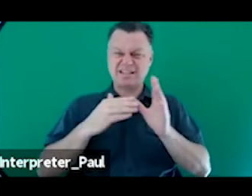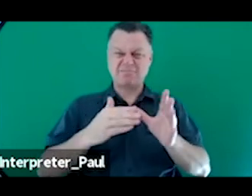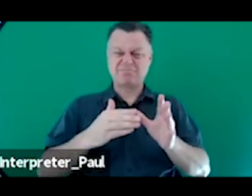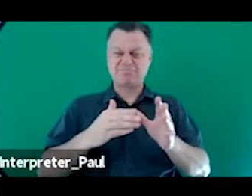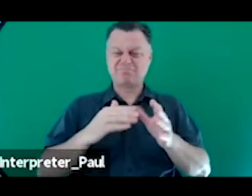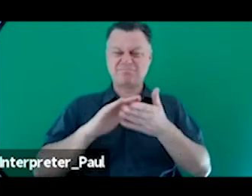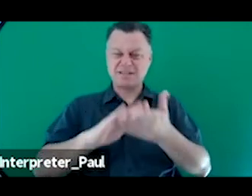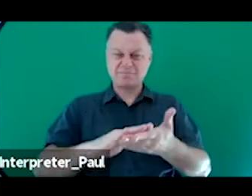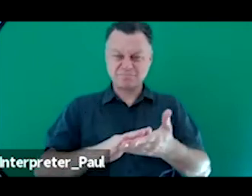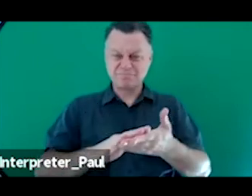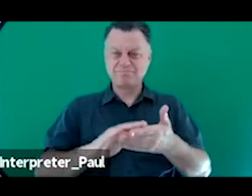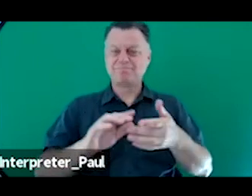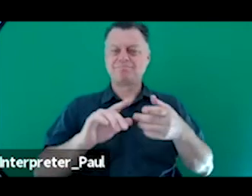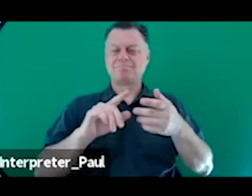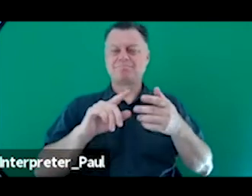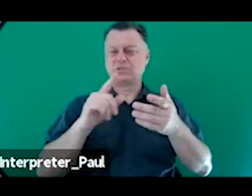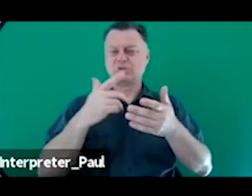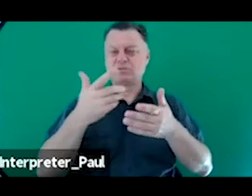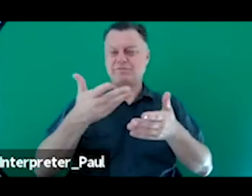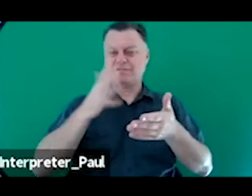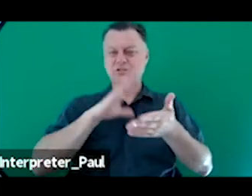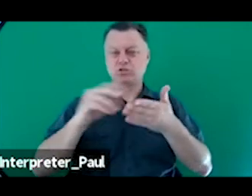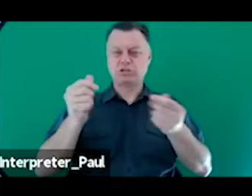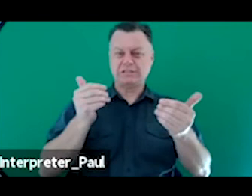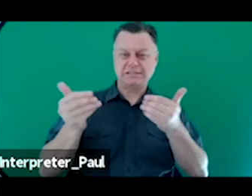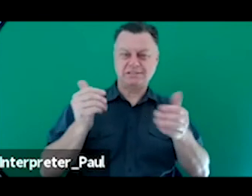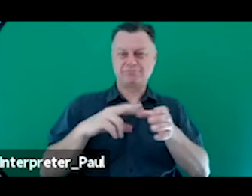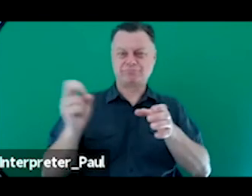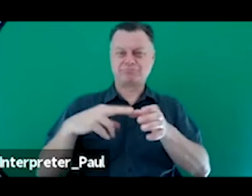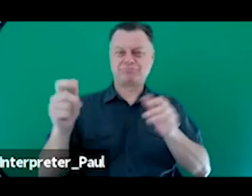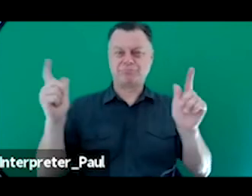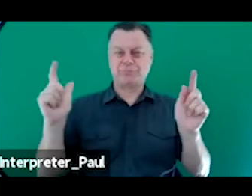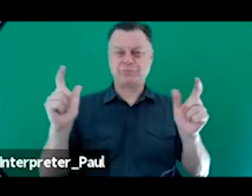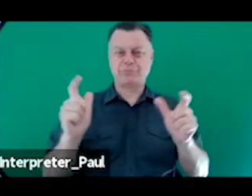is time management. And universal design for learning, giving people options,